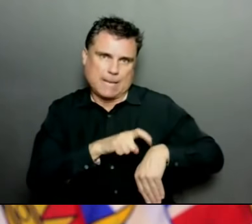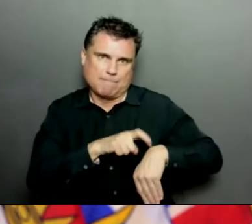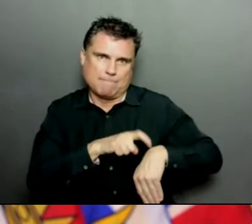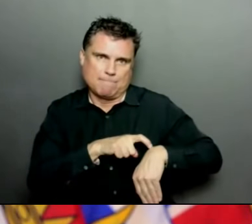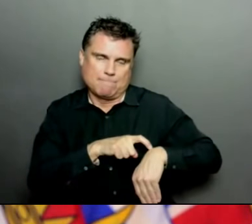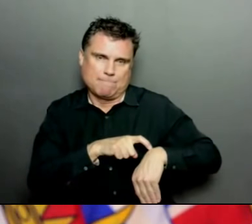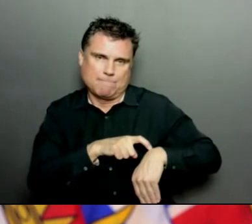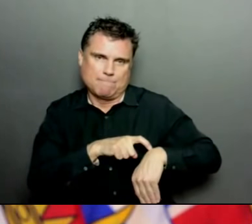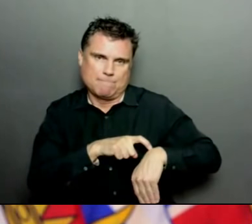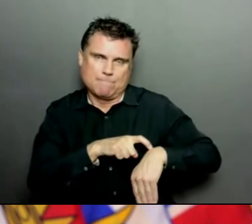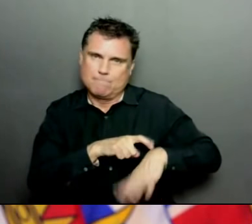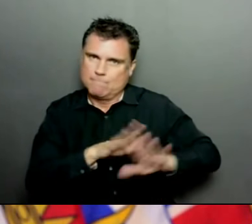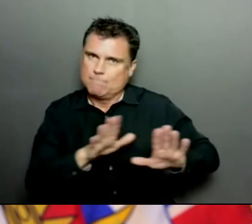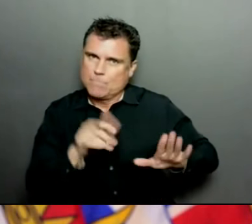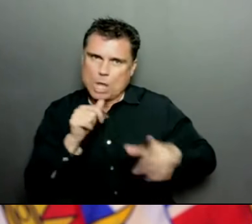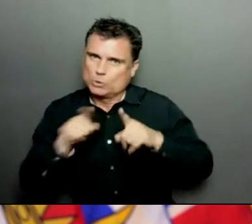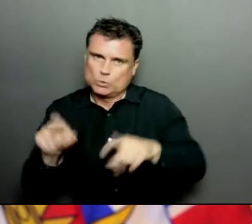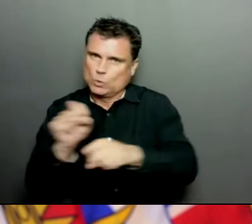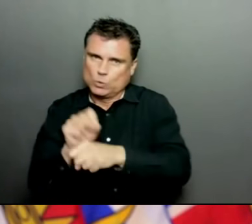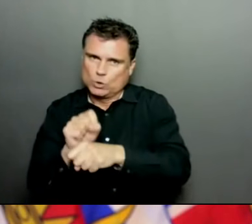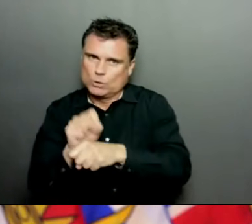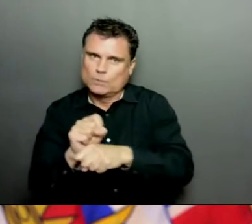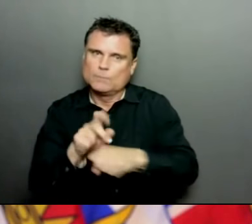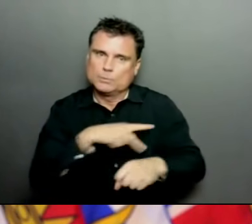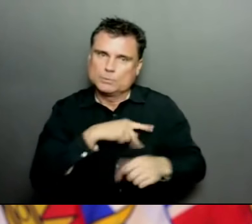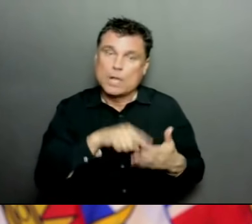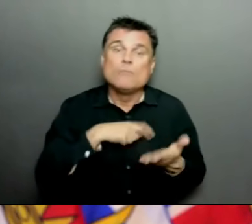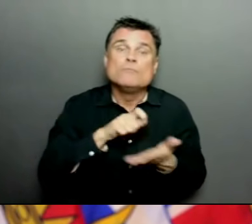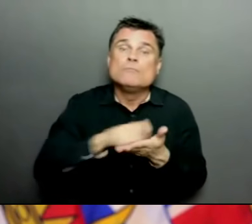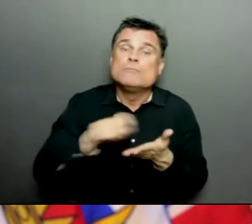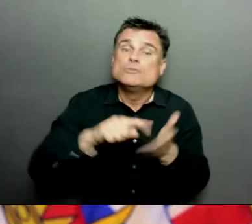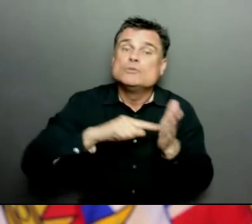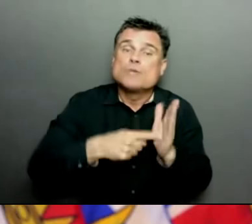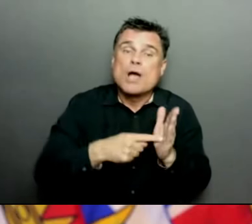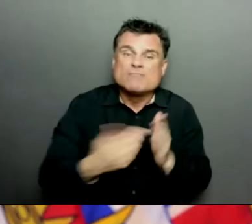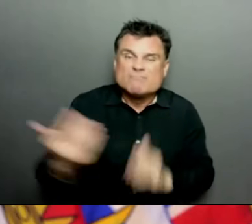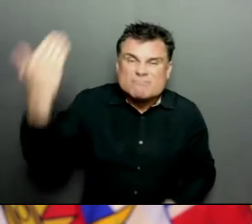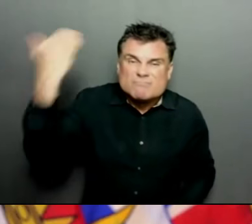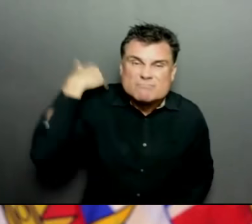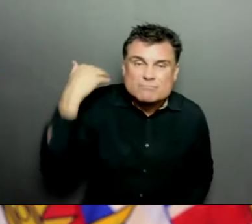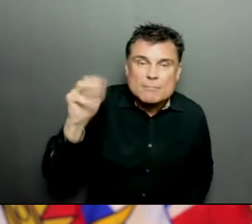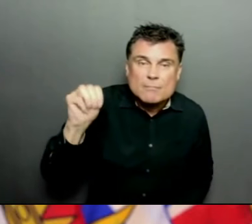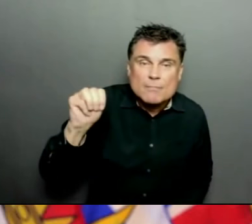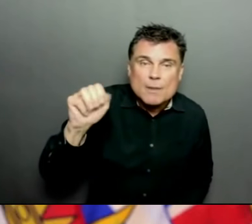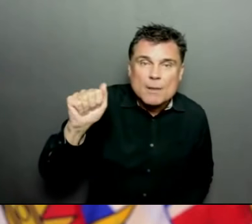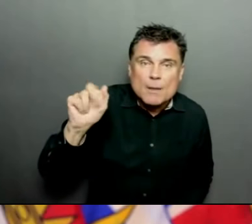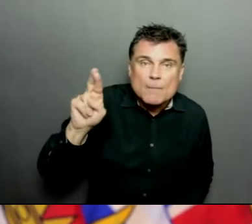story of what we went through, my sister and myself during a period of time in March where